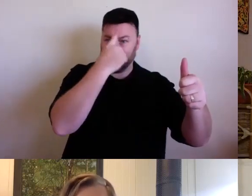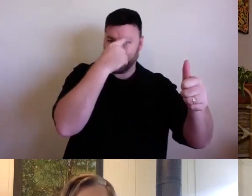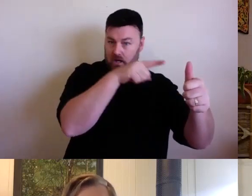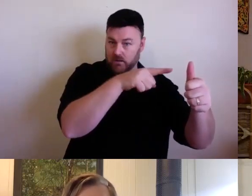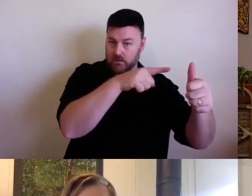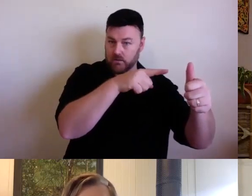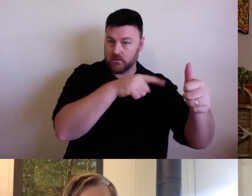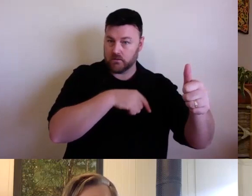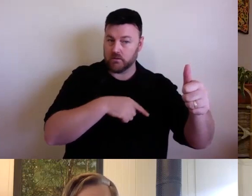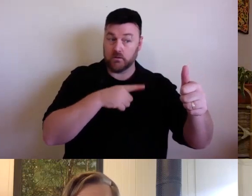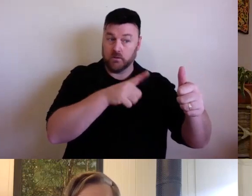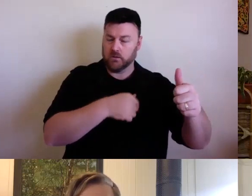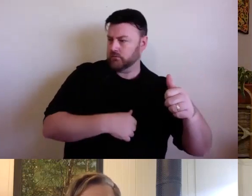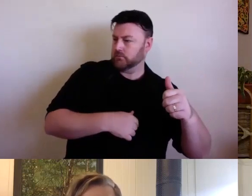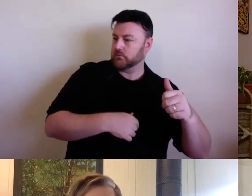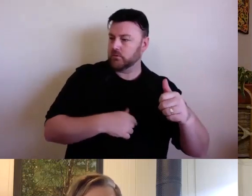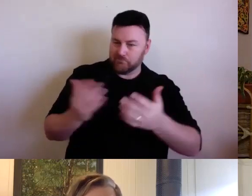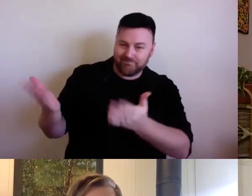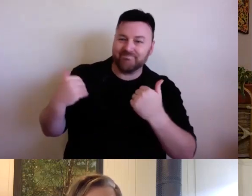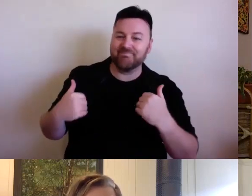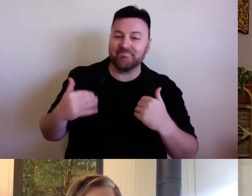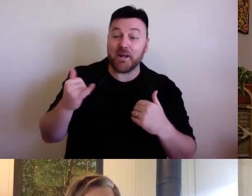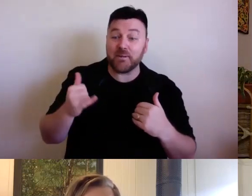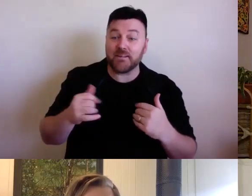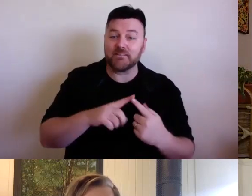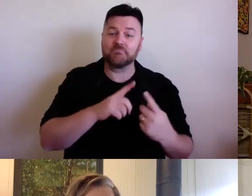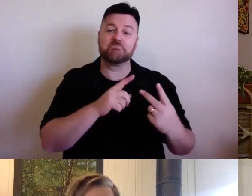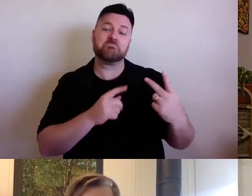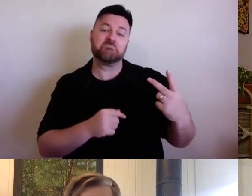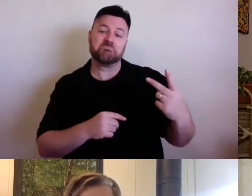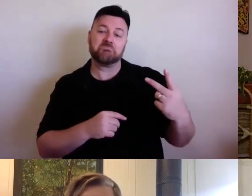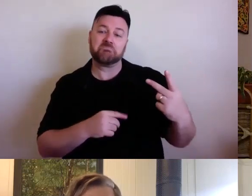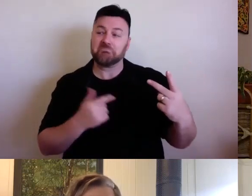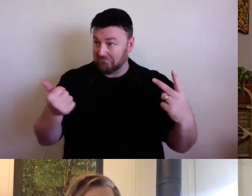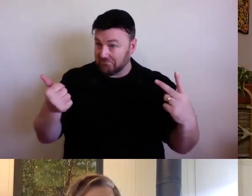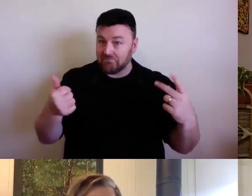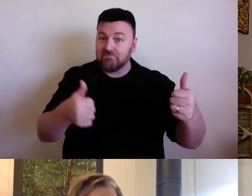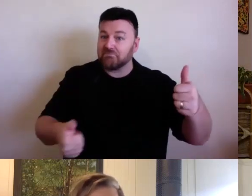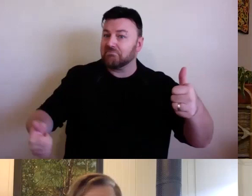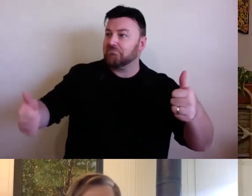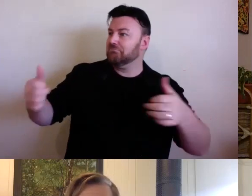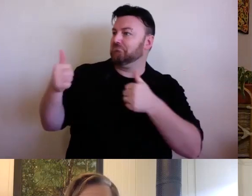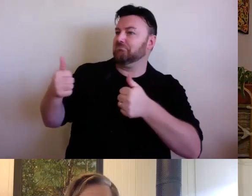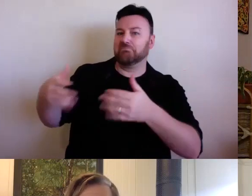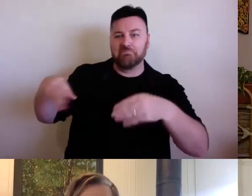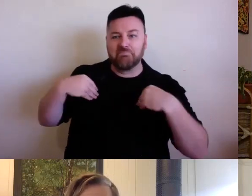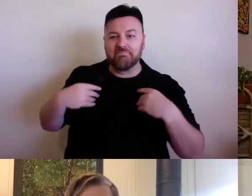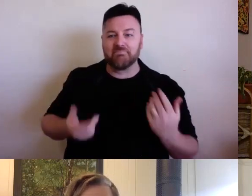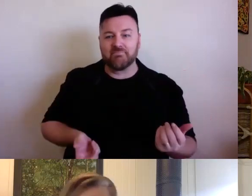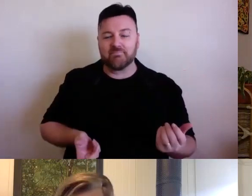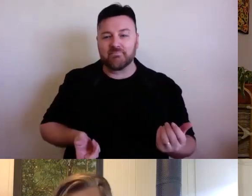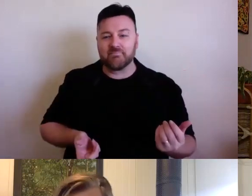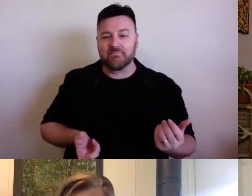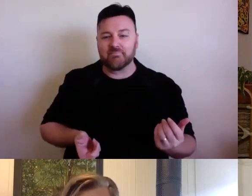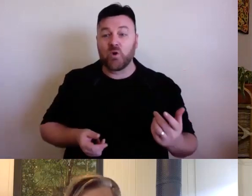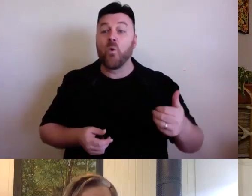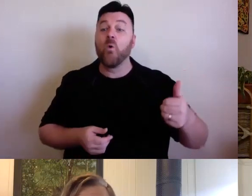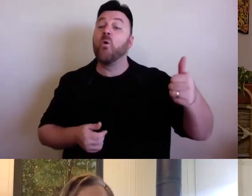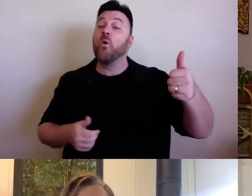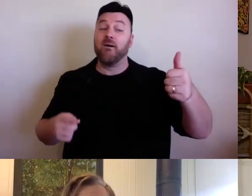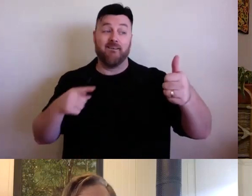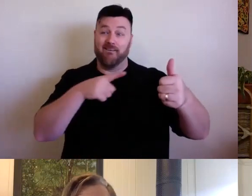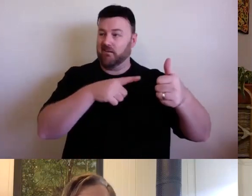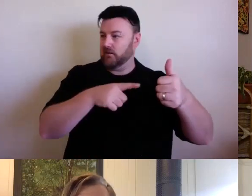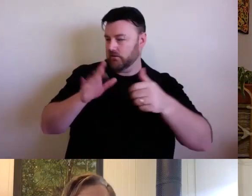warmly. It might be accepted. It also might be squashed. So in terms